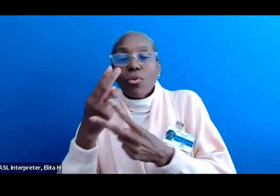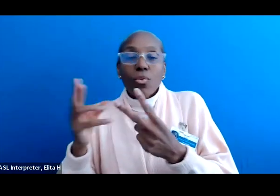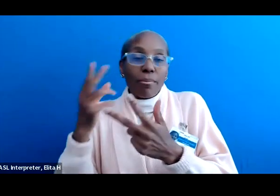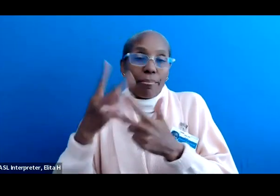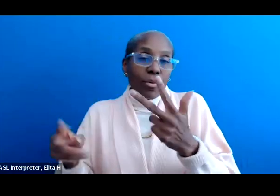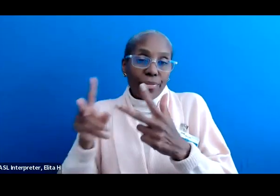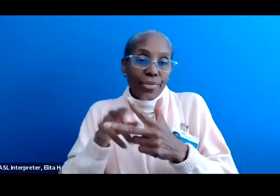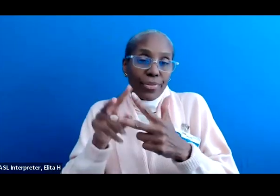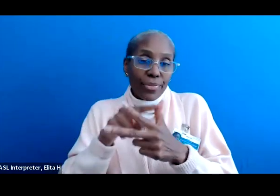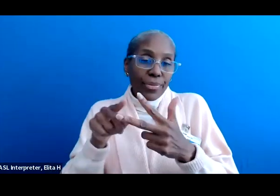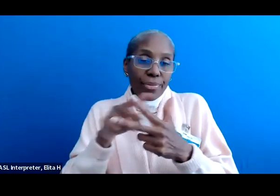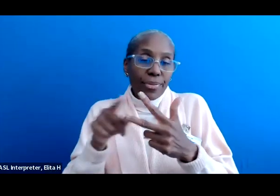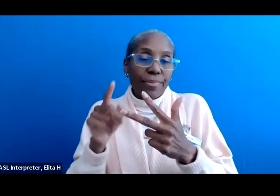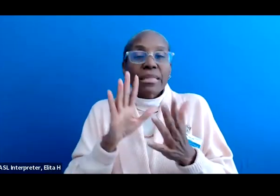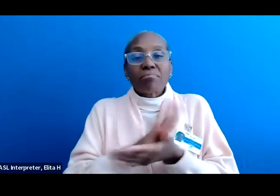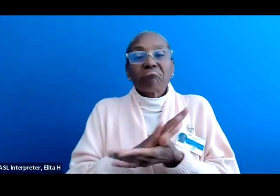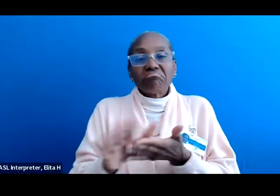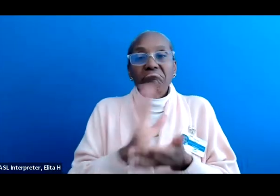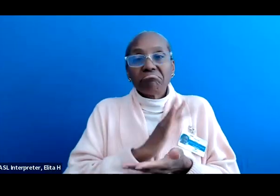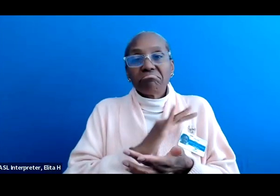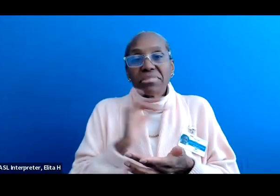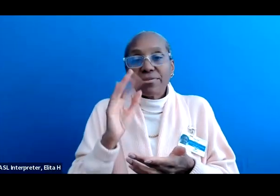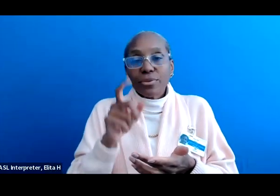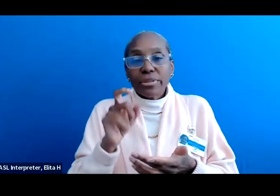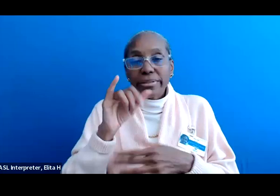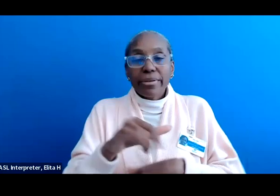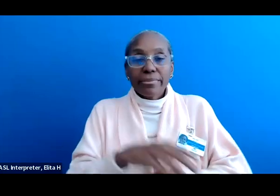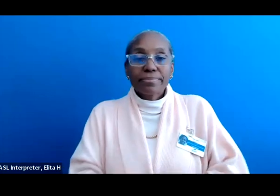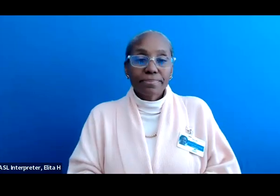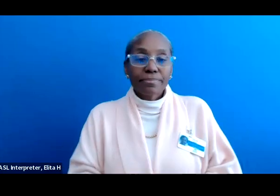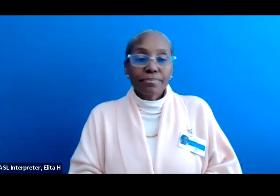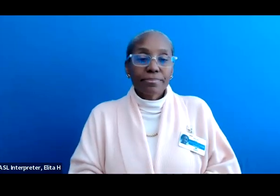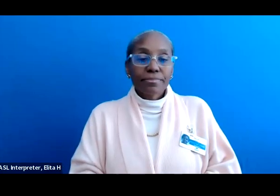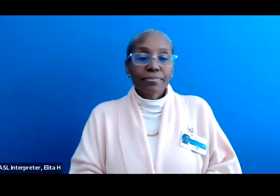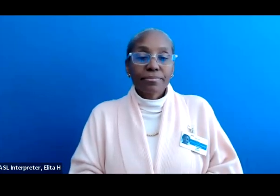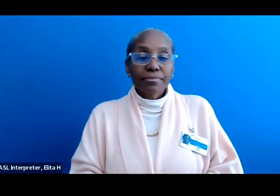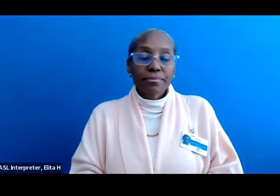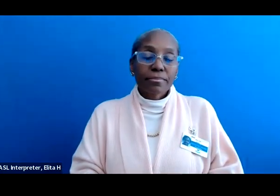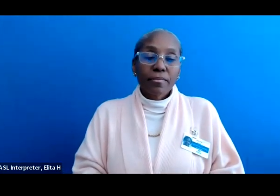It's kind of a nice thing if you need that sort of thing. Now, this person is not at that point.